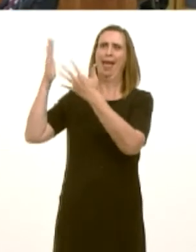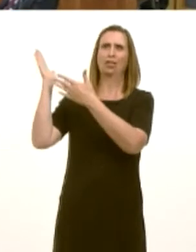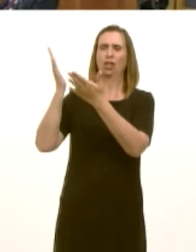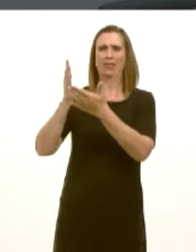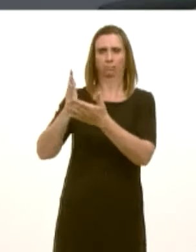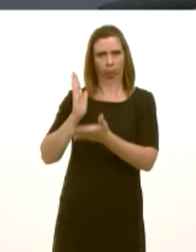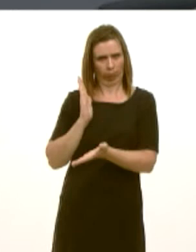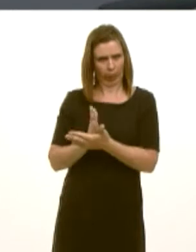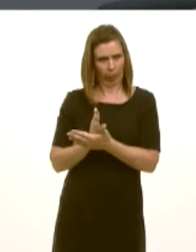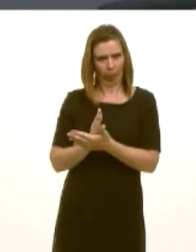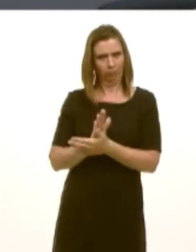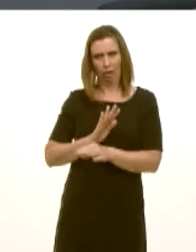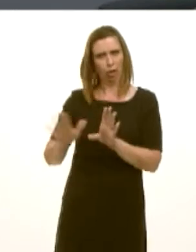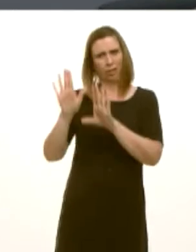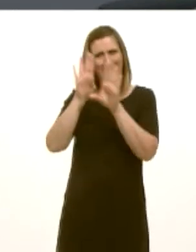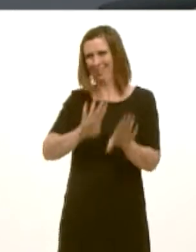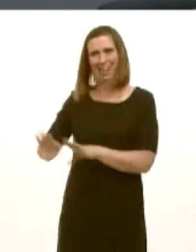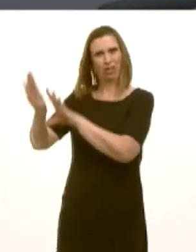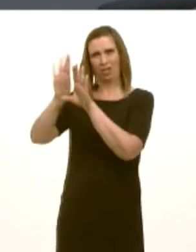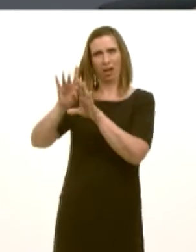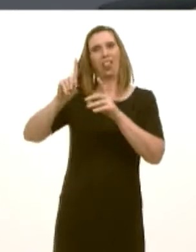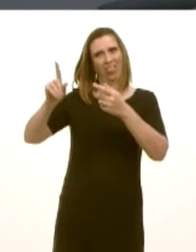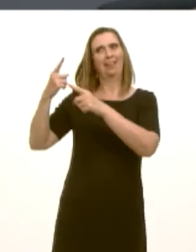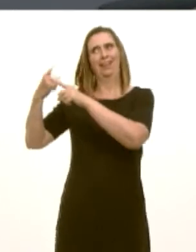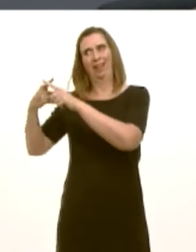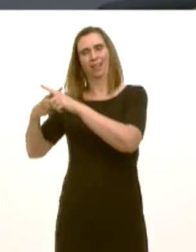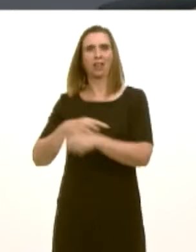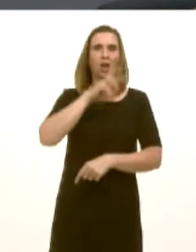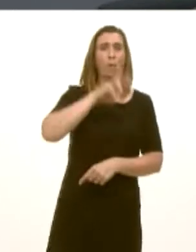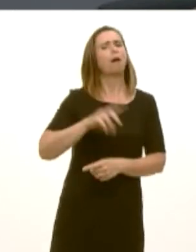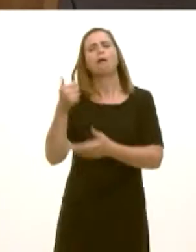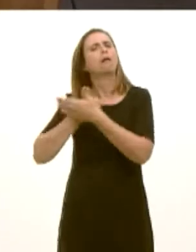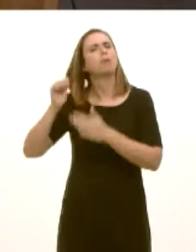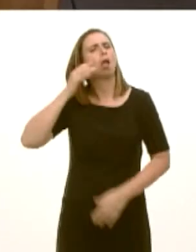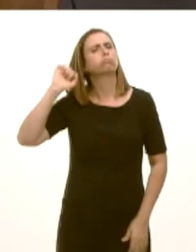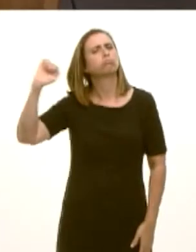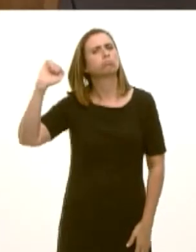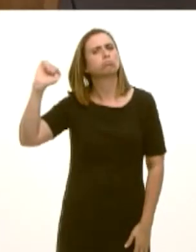In my view, youíre talking about two nations, not one, but thatís quite typical of the way in which they deal with these issues in London.